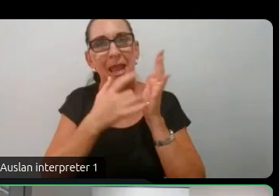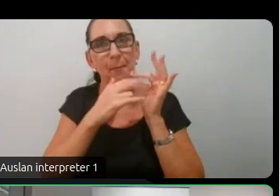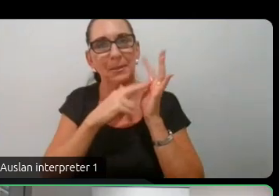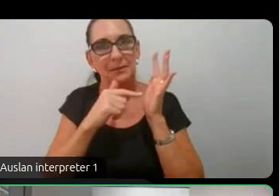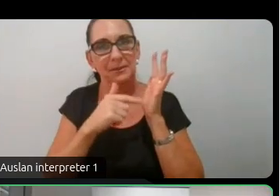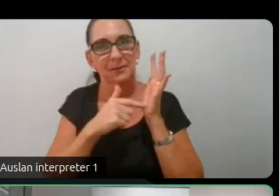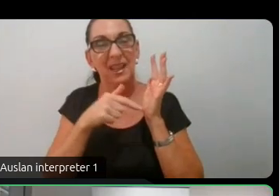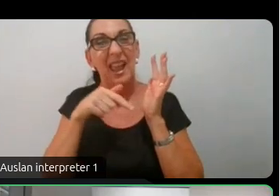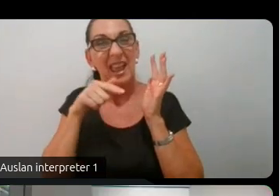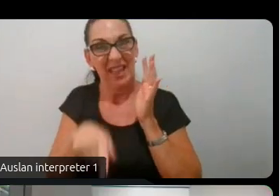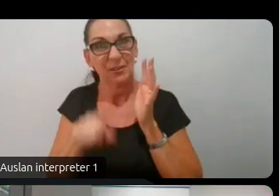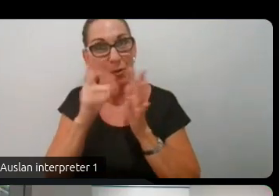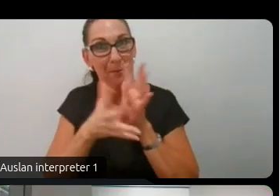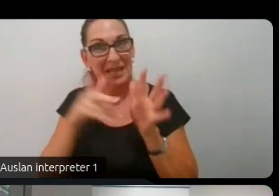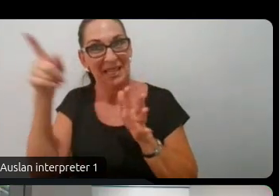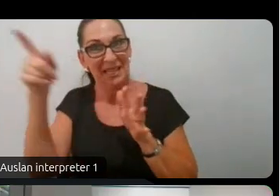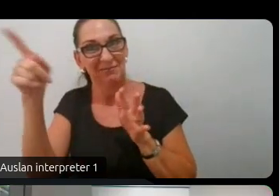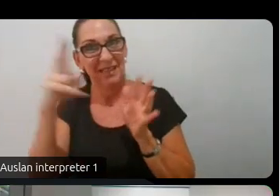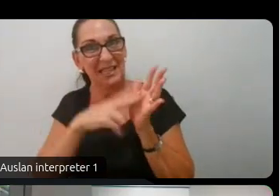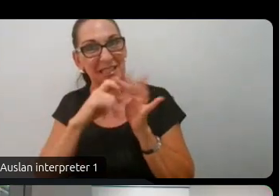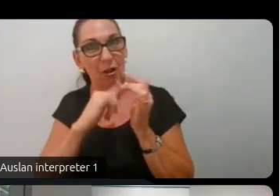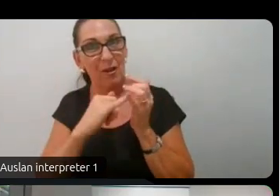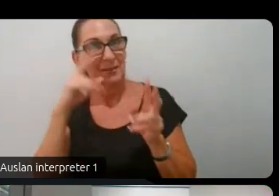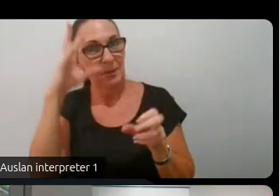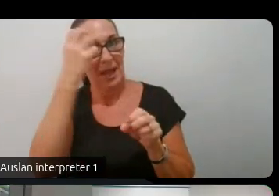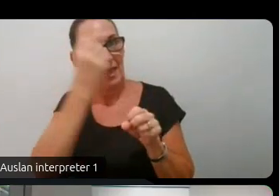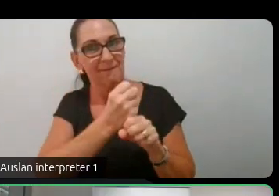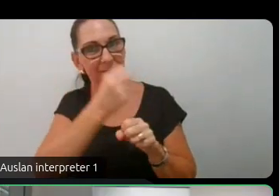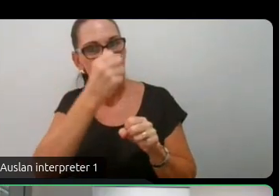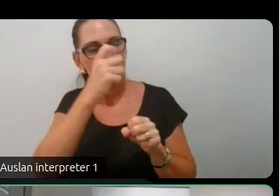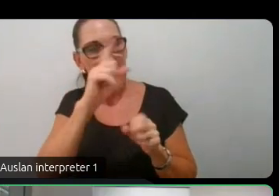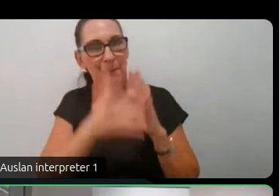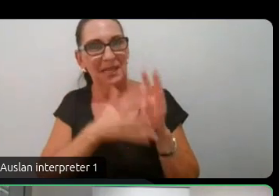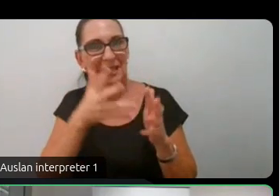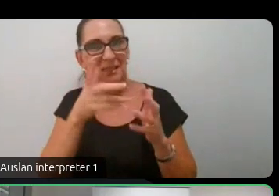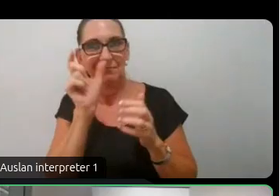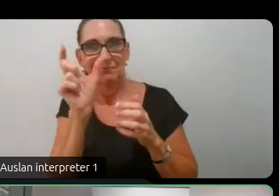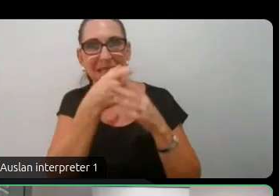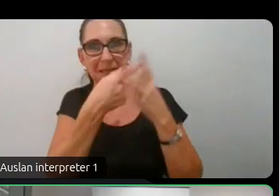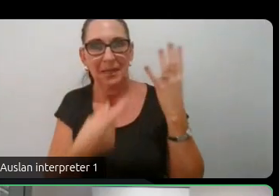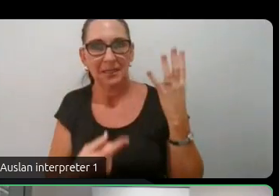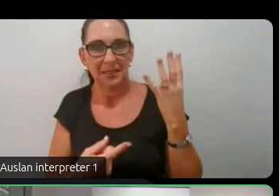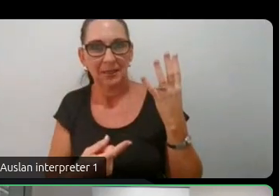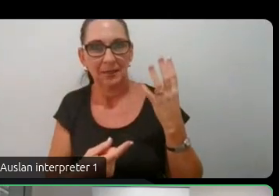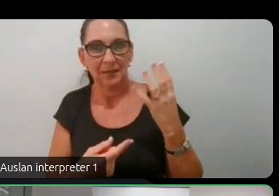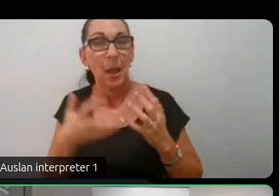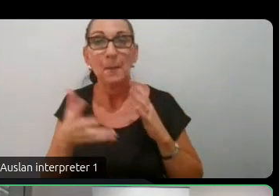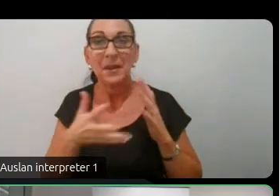kind of sphere. Um disabilities and impairments are not a person's diagnosed conditions as